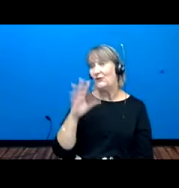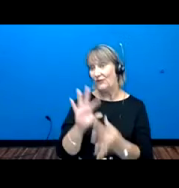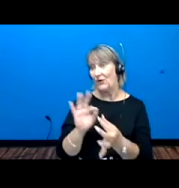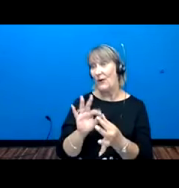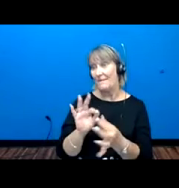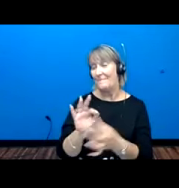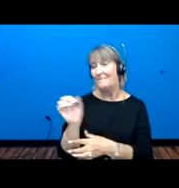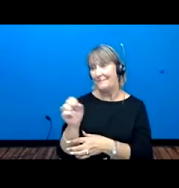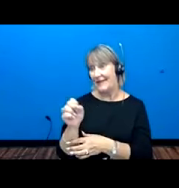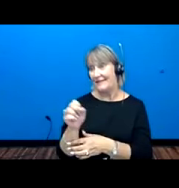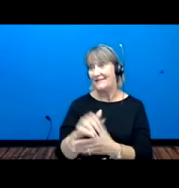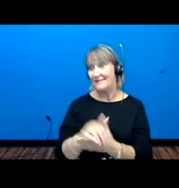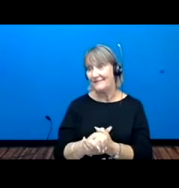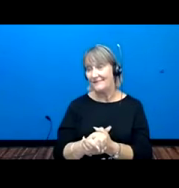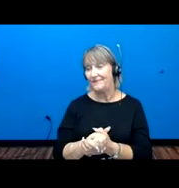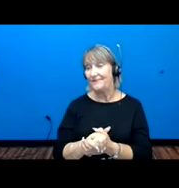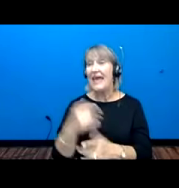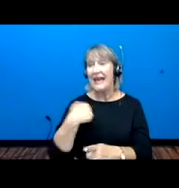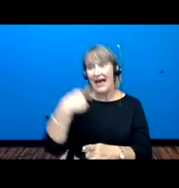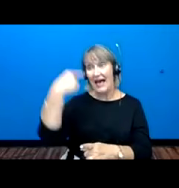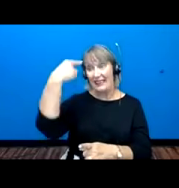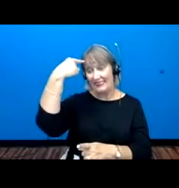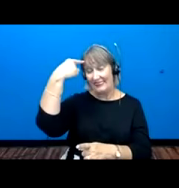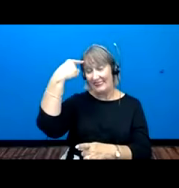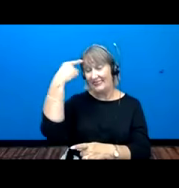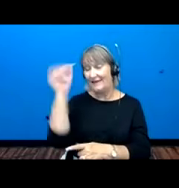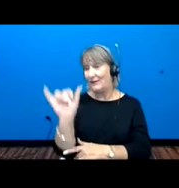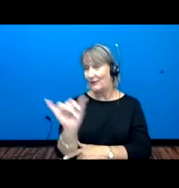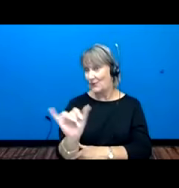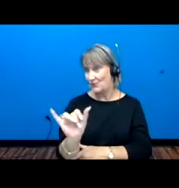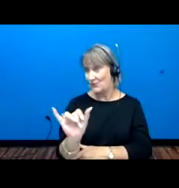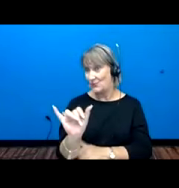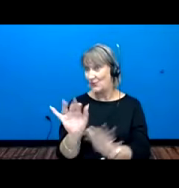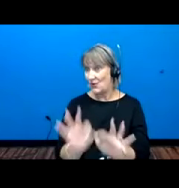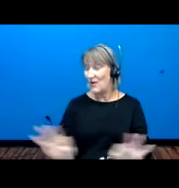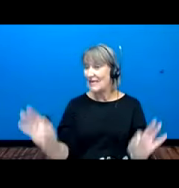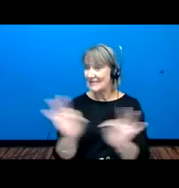And, you know, I think also that's important to think about